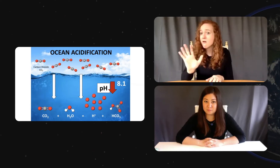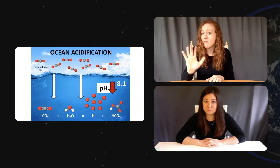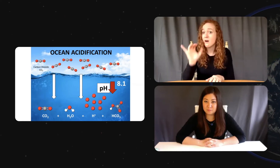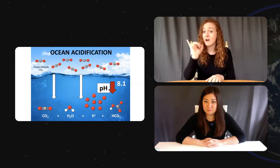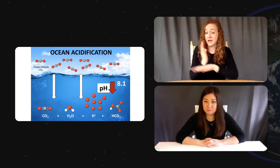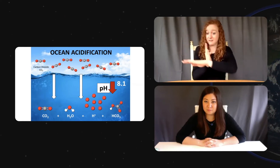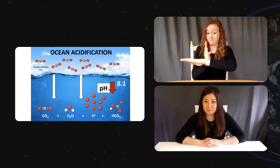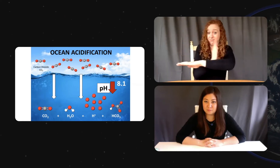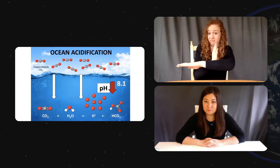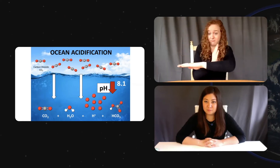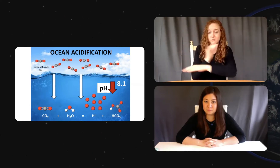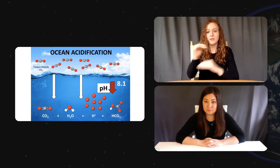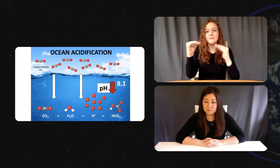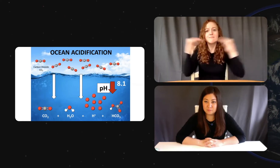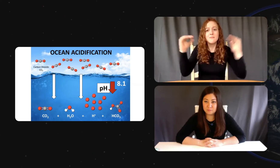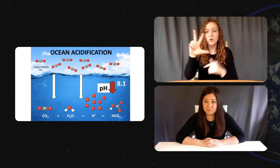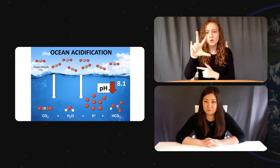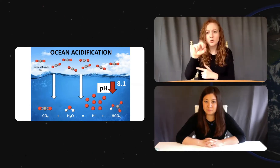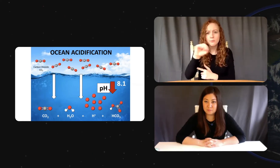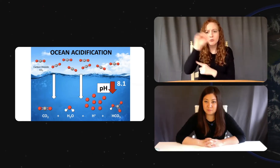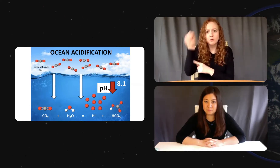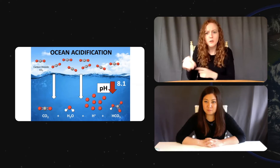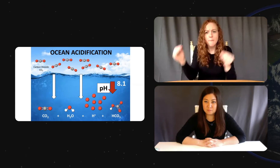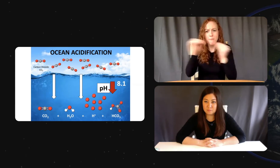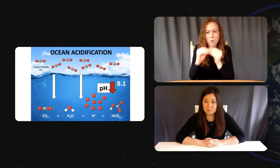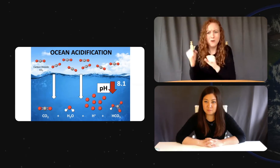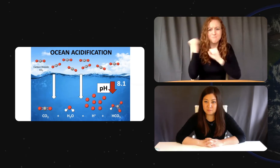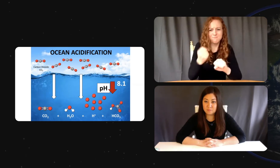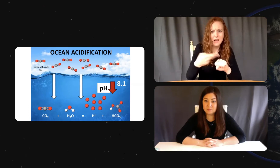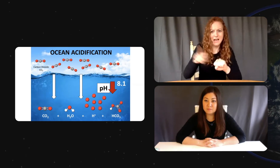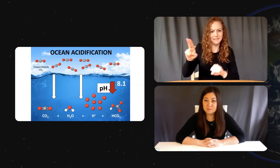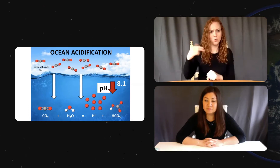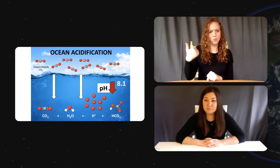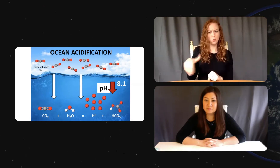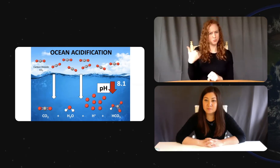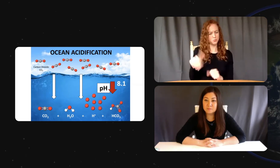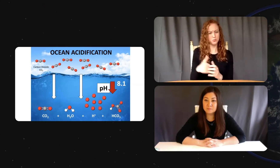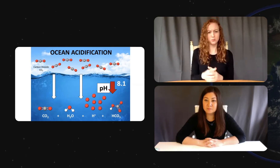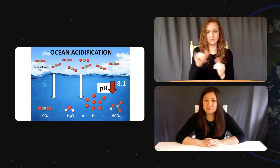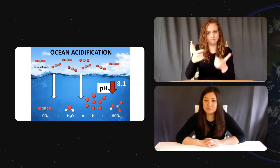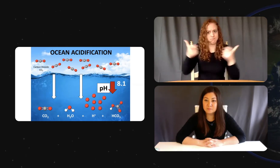You might think .1 isn't a huge difference, but that's 30% more acidic than it was.